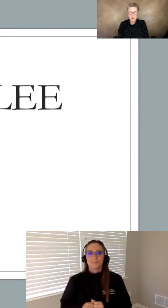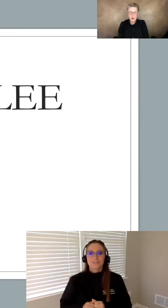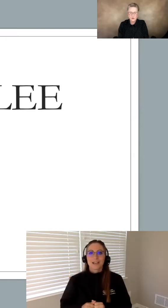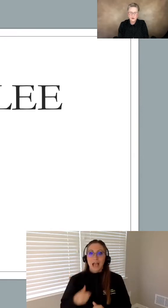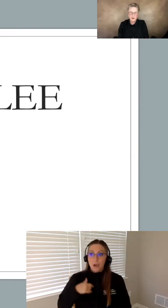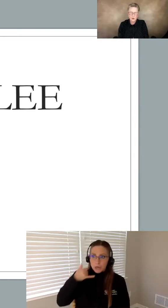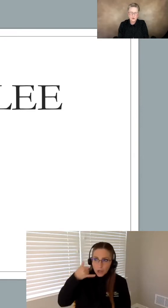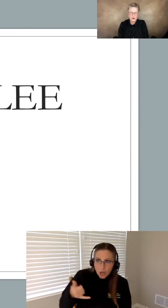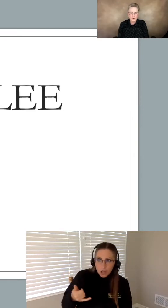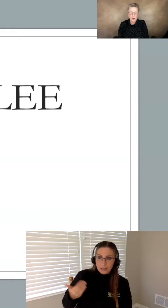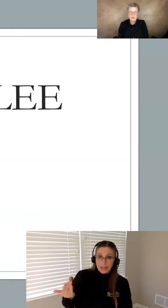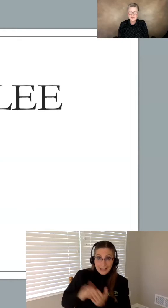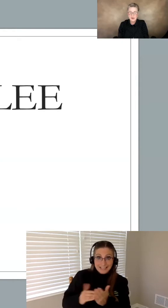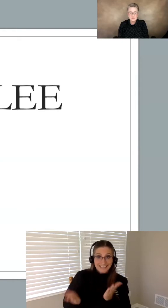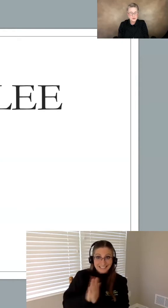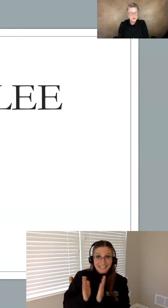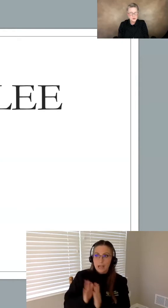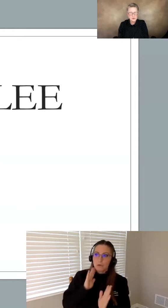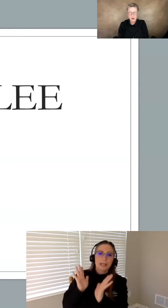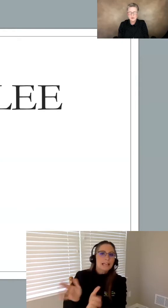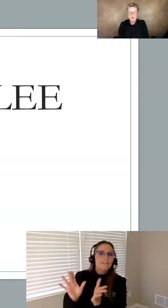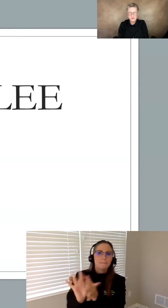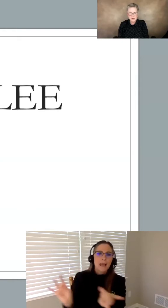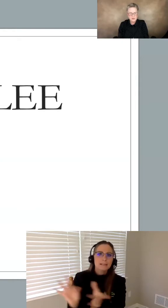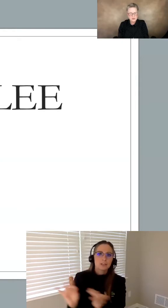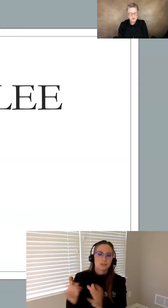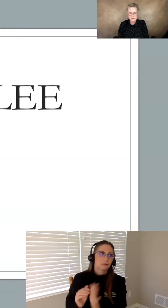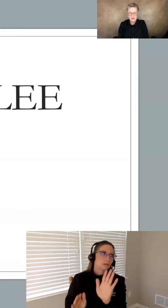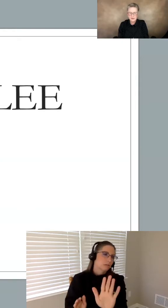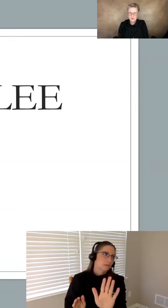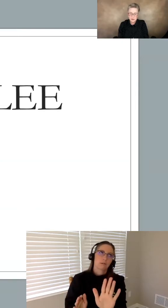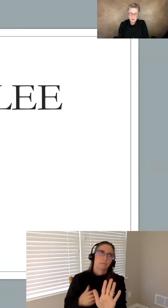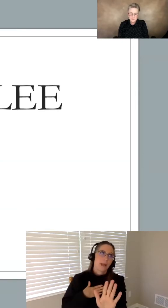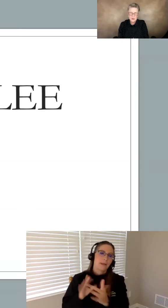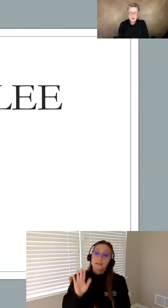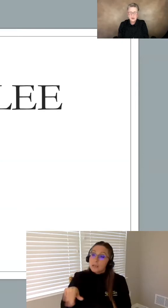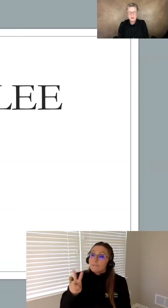over and over and I would leave messages, you would not believe the messages, I would say Virginia, it's